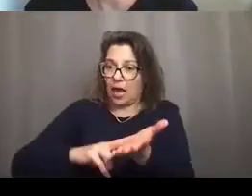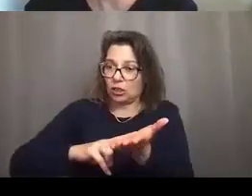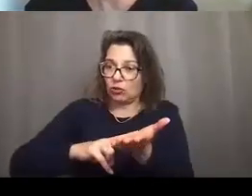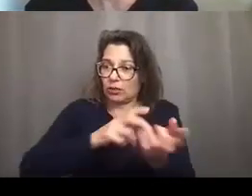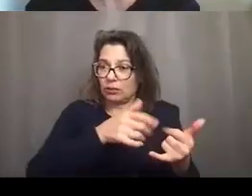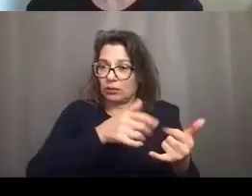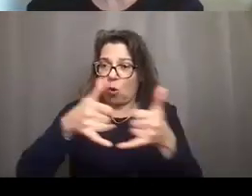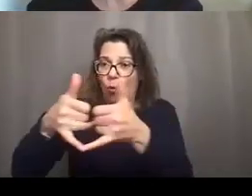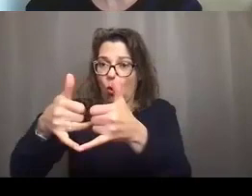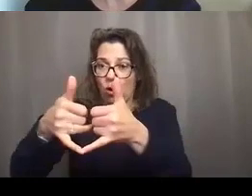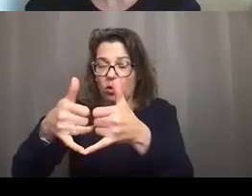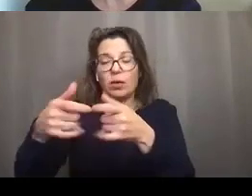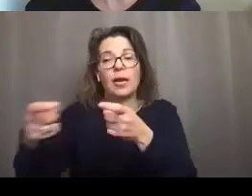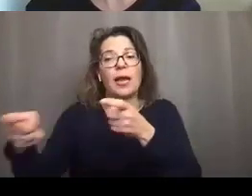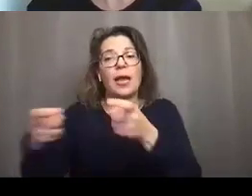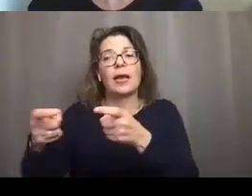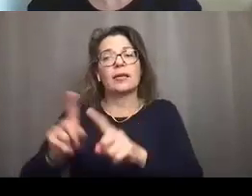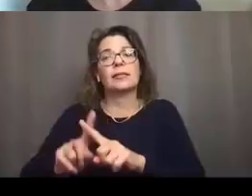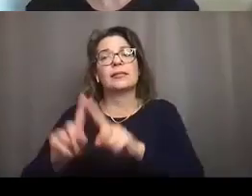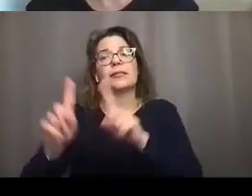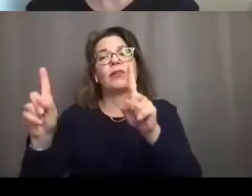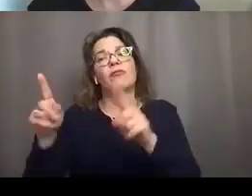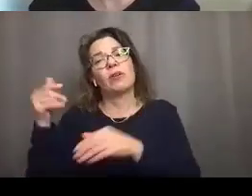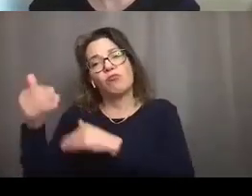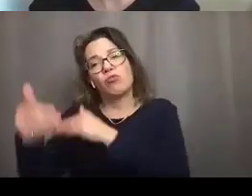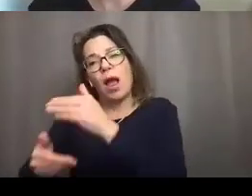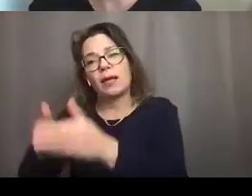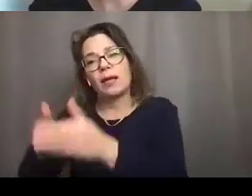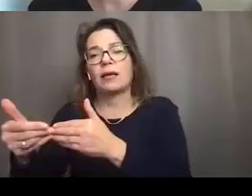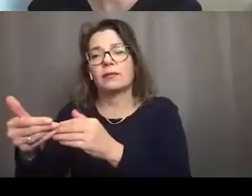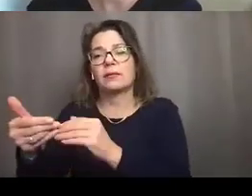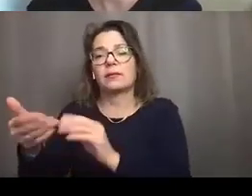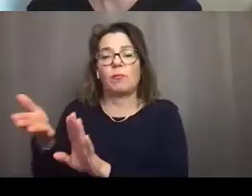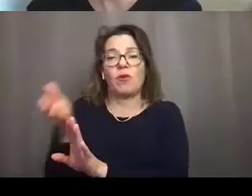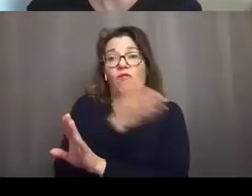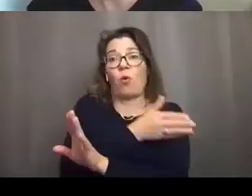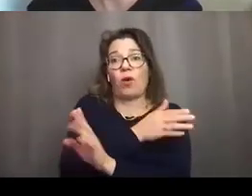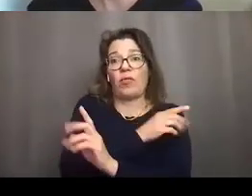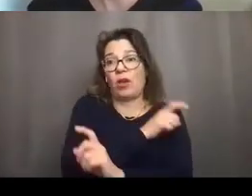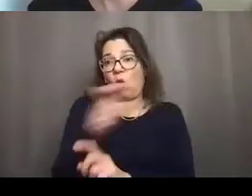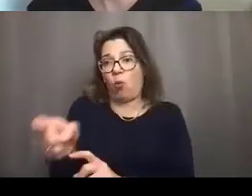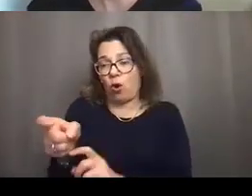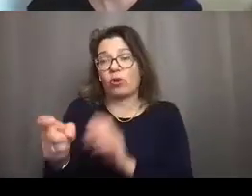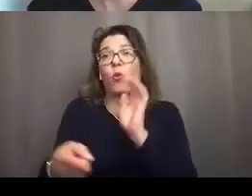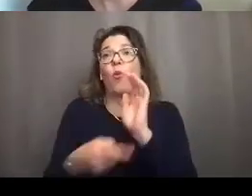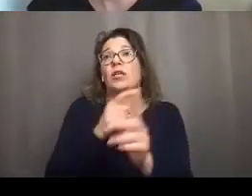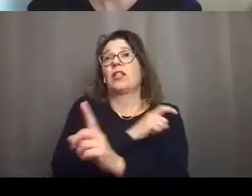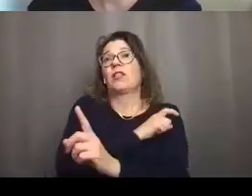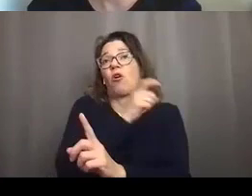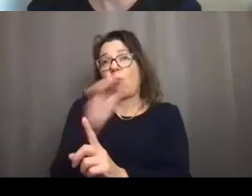They are handled in a different process before they're awarded, but once they are awarded they are made available